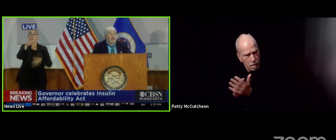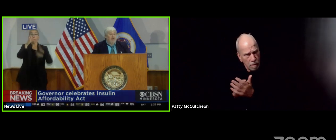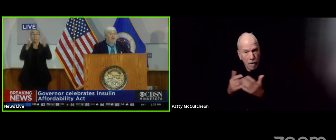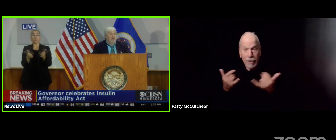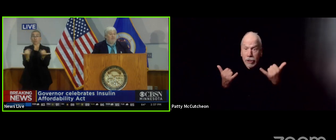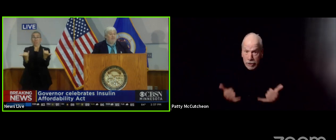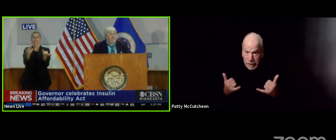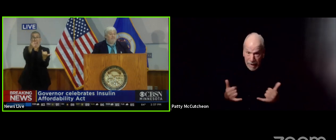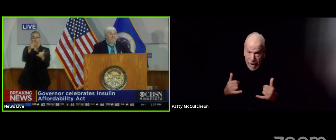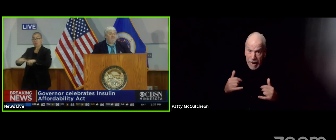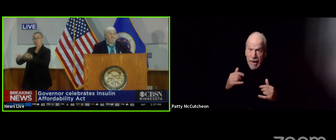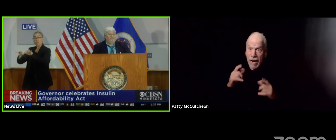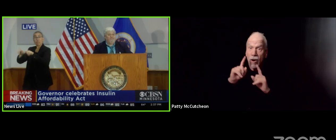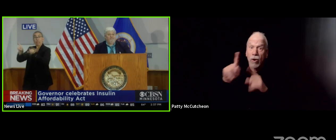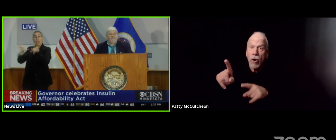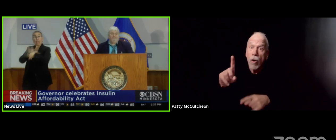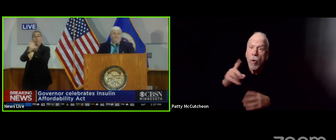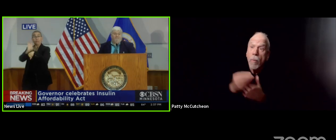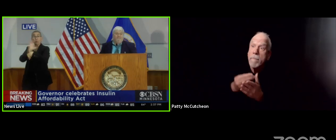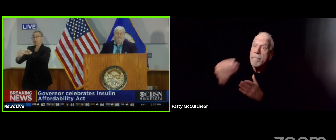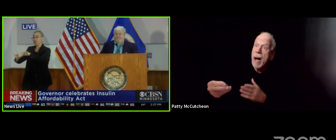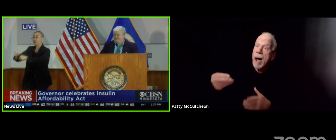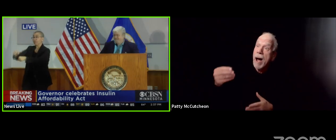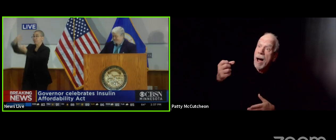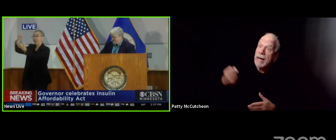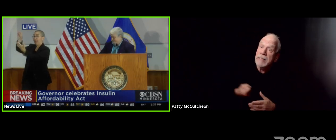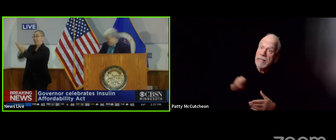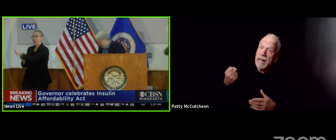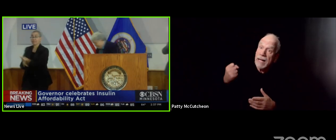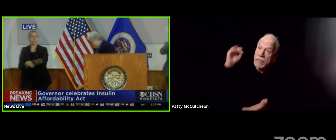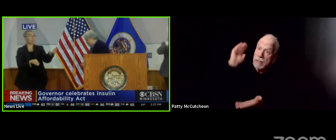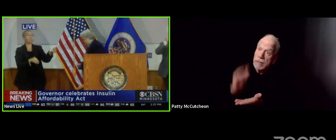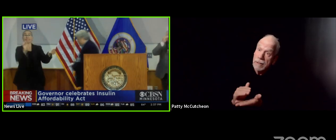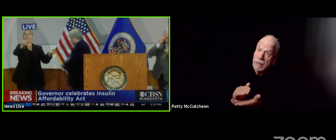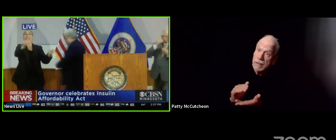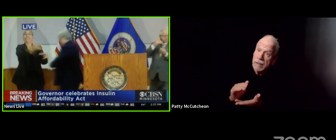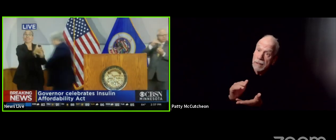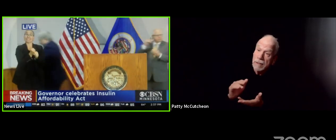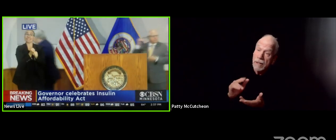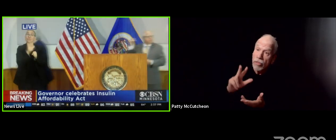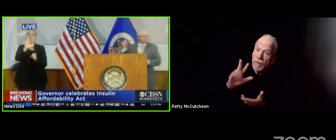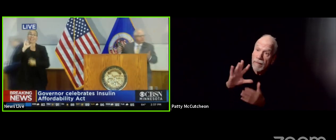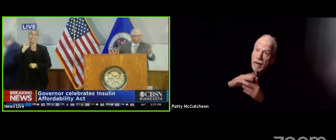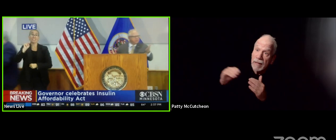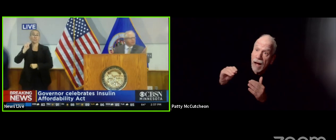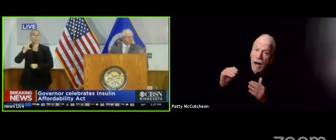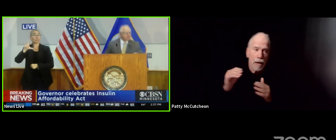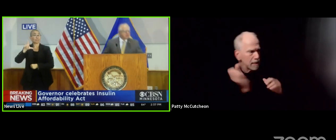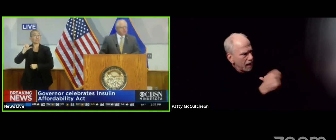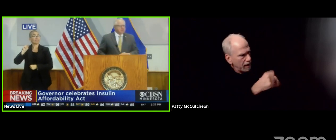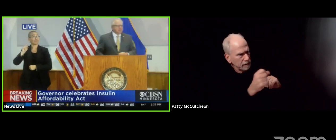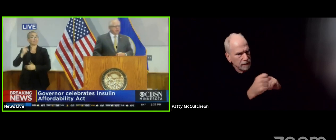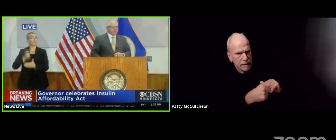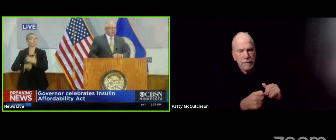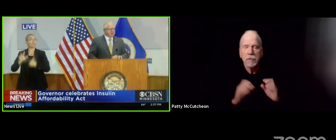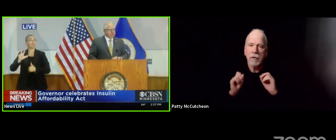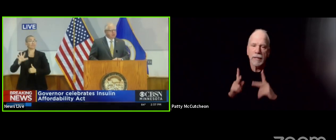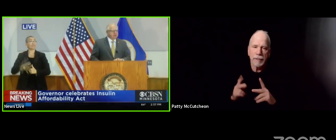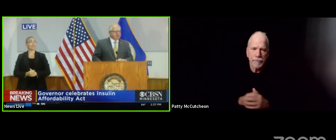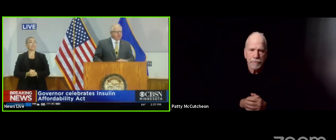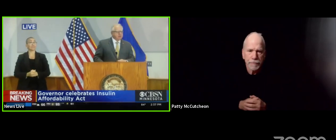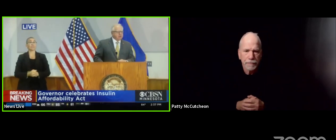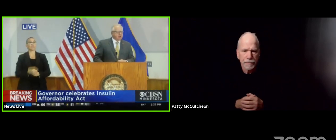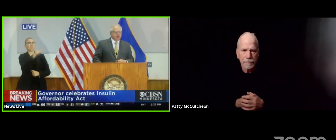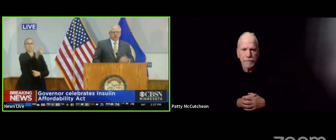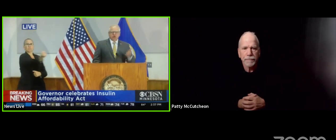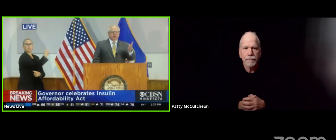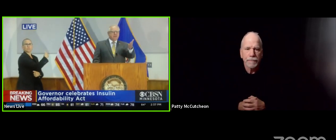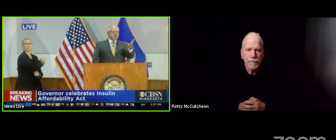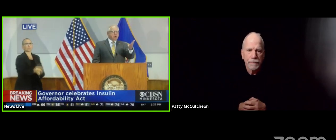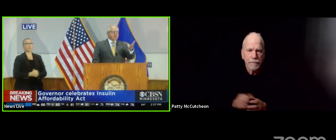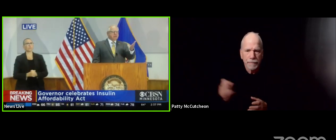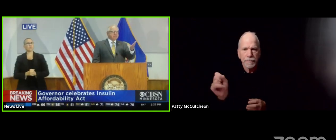INSULIN. ≫ DO WE HAVE ANY MORE ON THIS? AND THEN